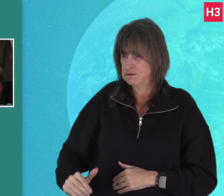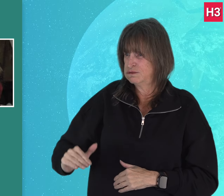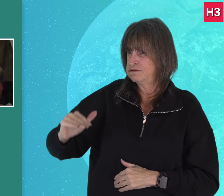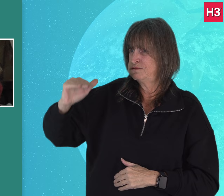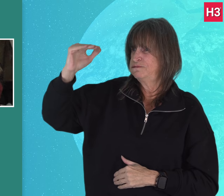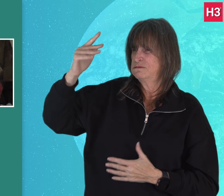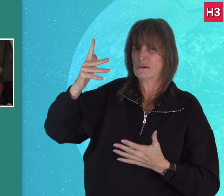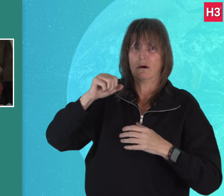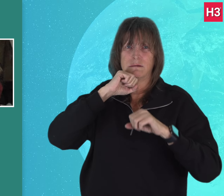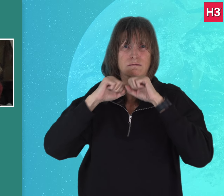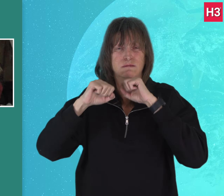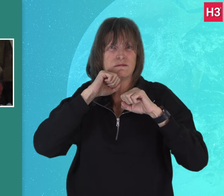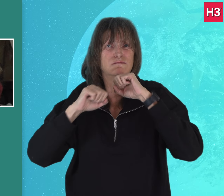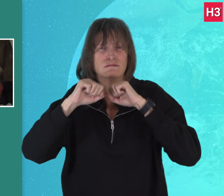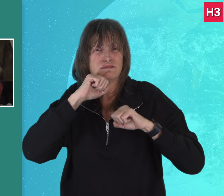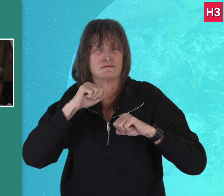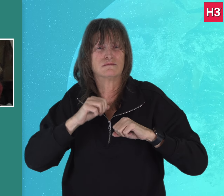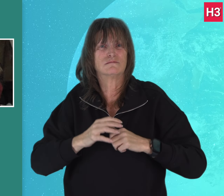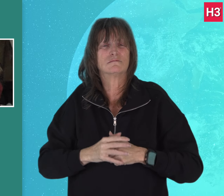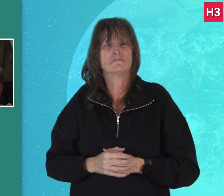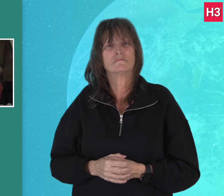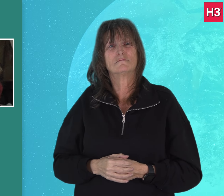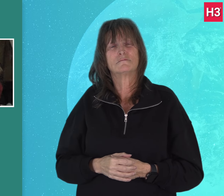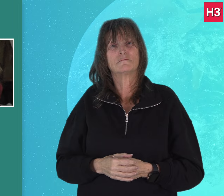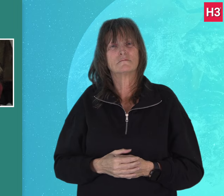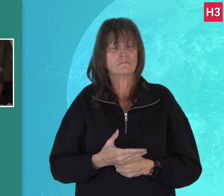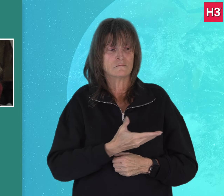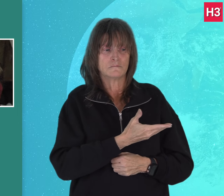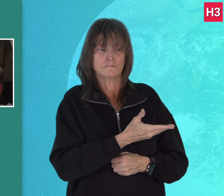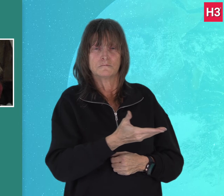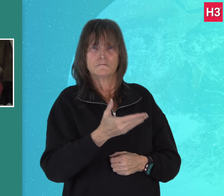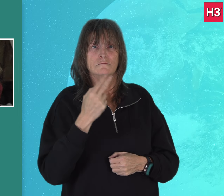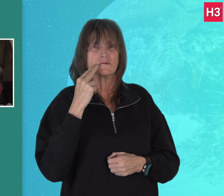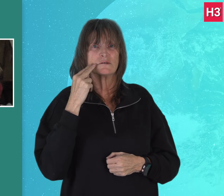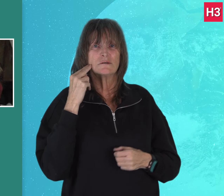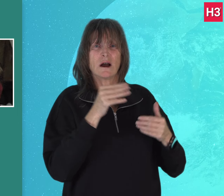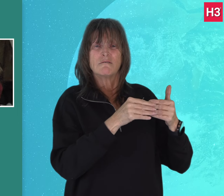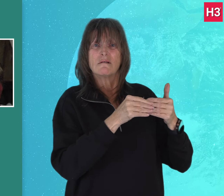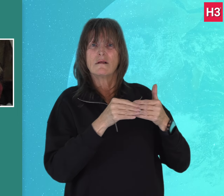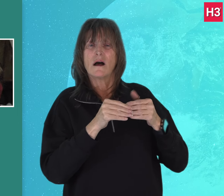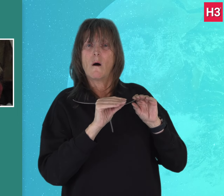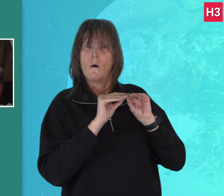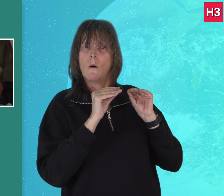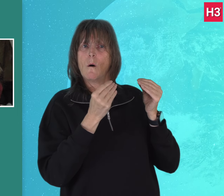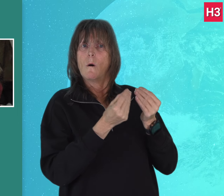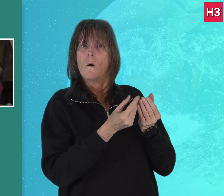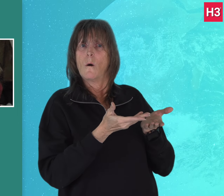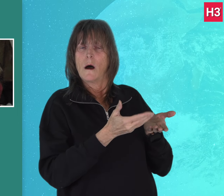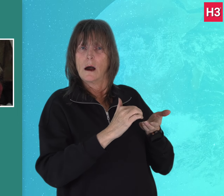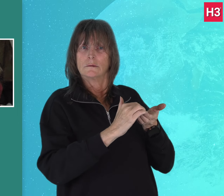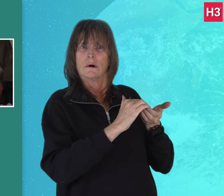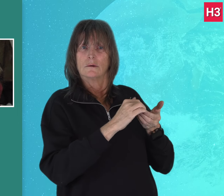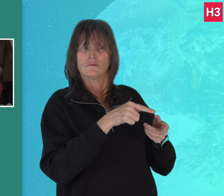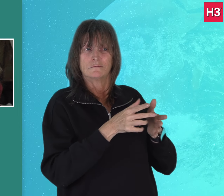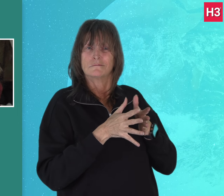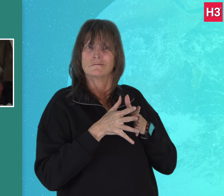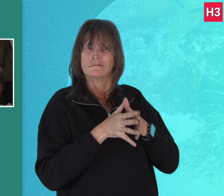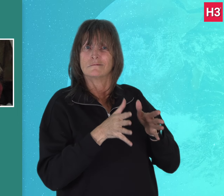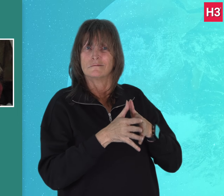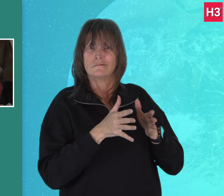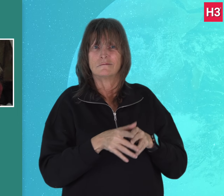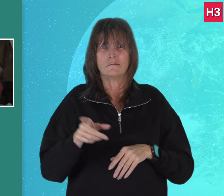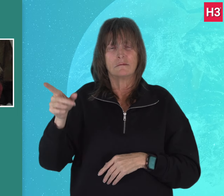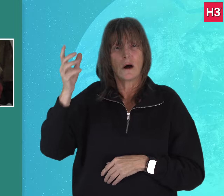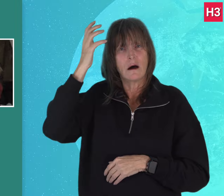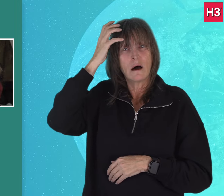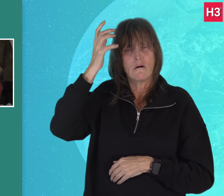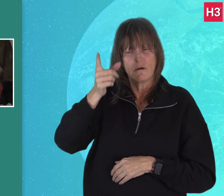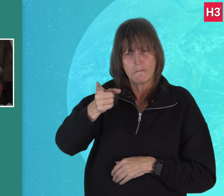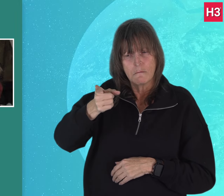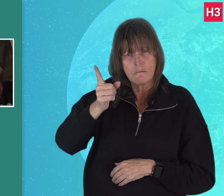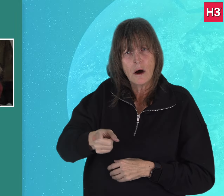struggle in school and later in life. Deaf-led organizations say